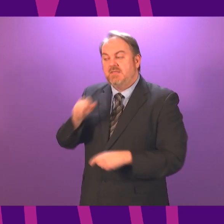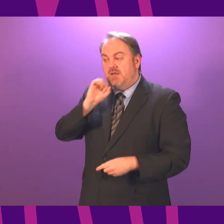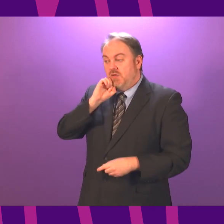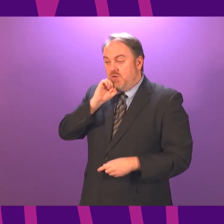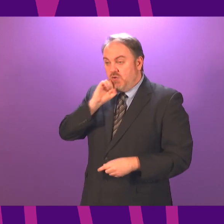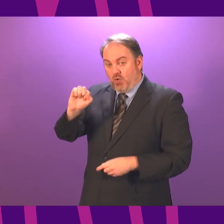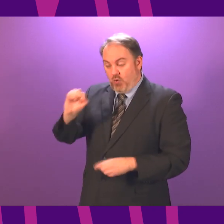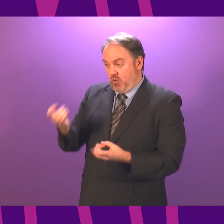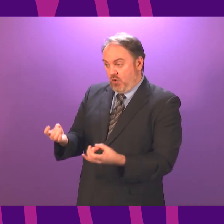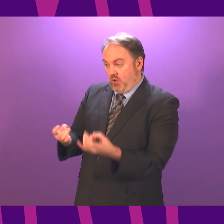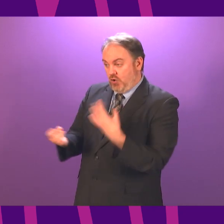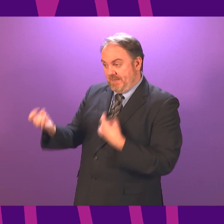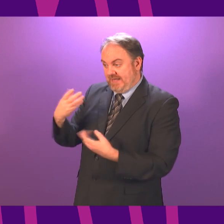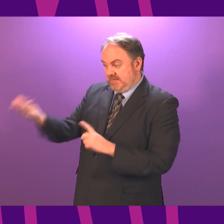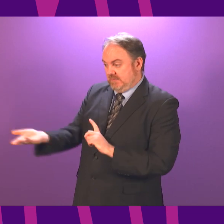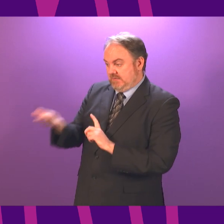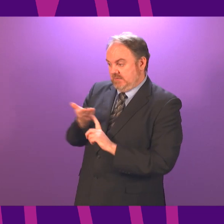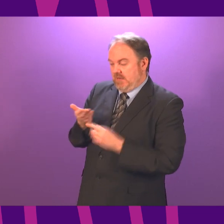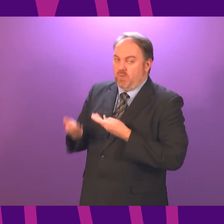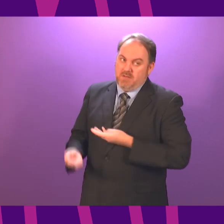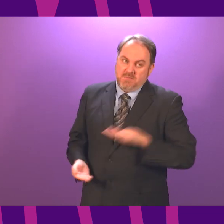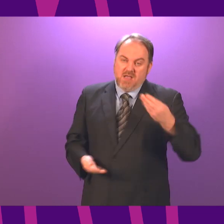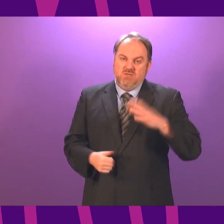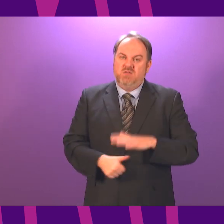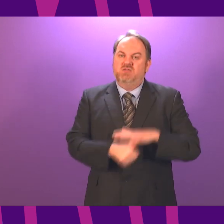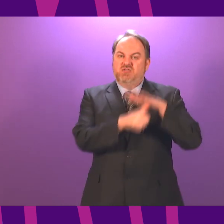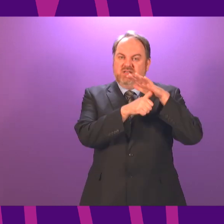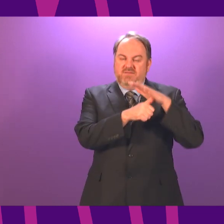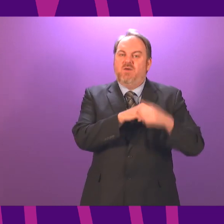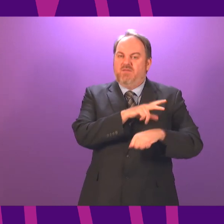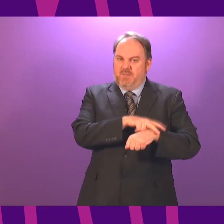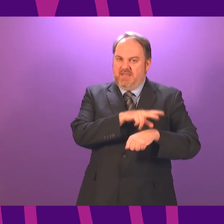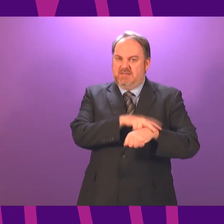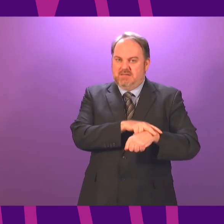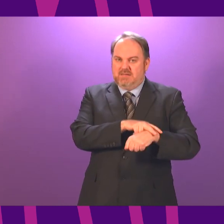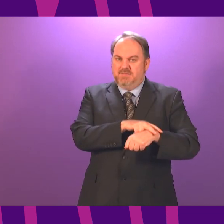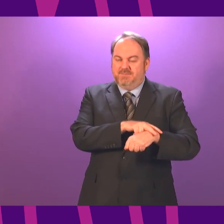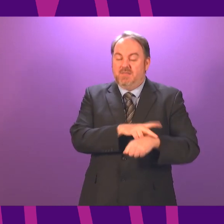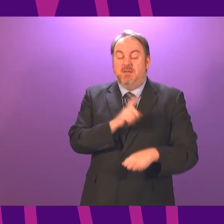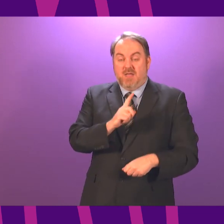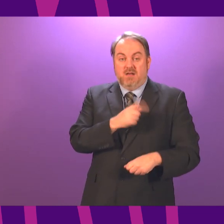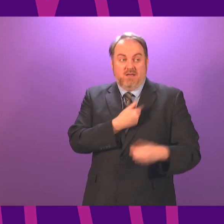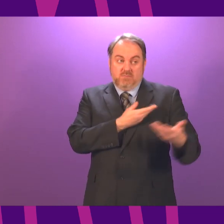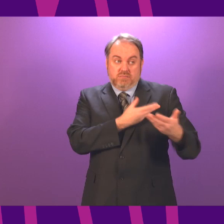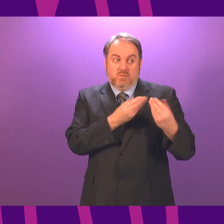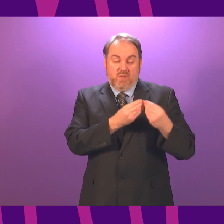to the chief constable of Police Scotland, who might want to respond directly to her. However, I know from my conversations with the chief constable how seriously he